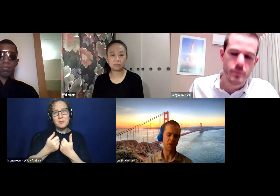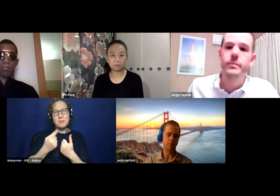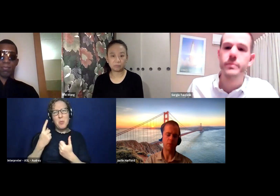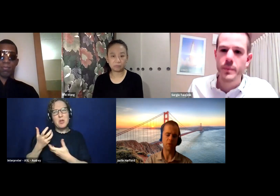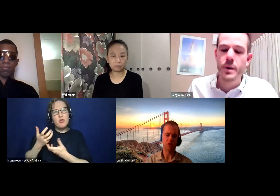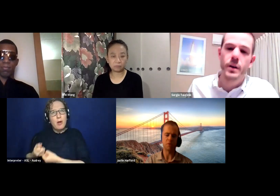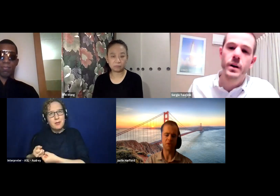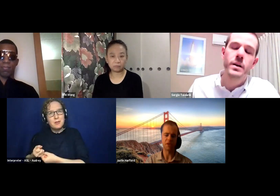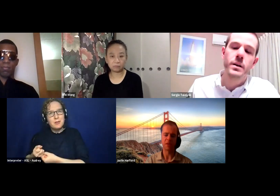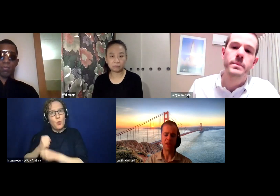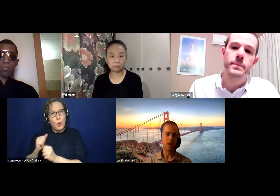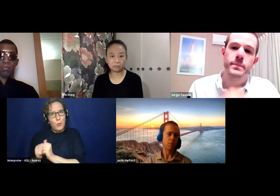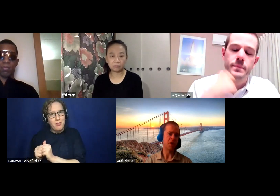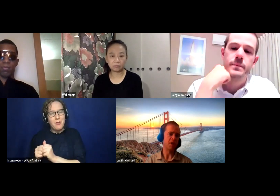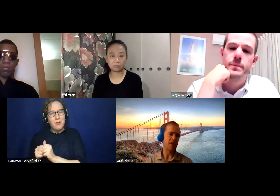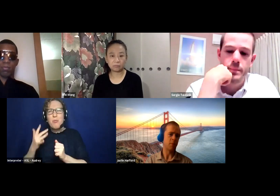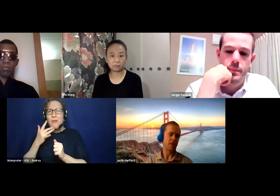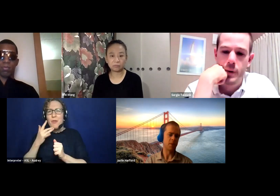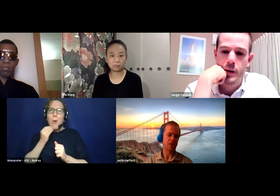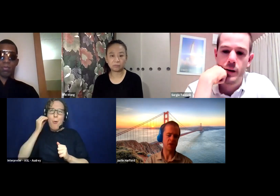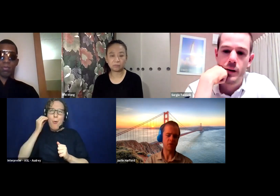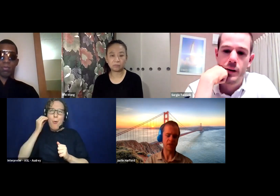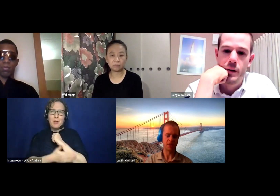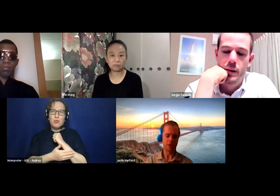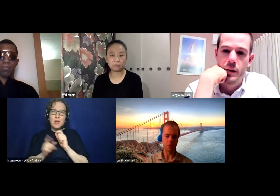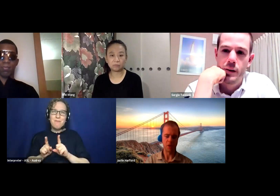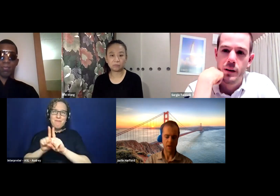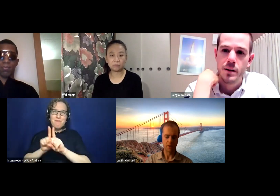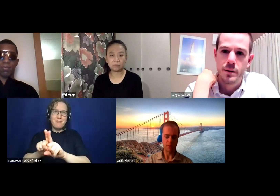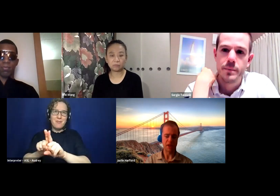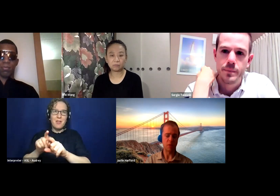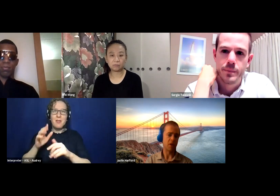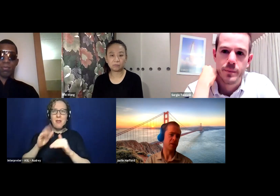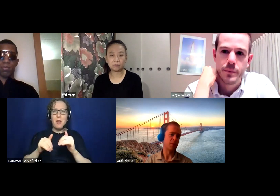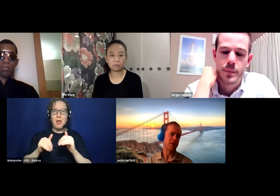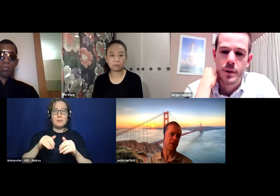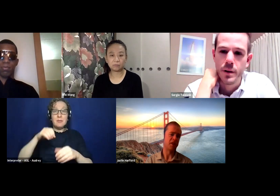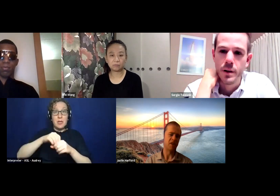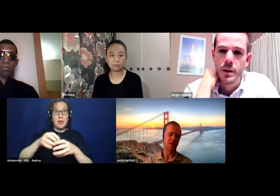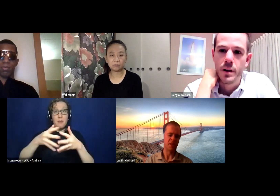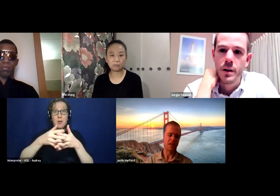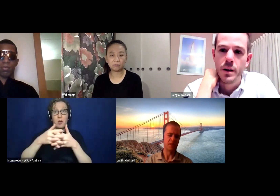many people will choose to bring a PA with them as contrast to finding one in the United States.